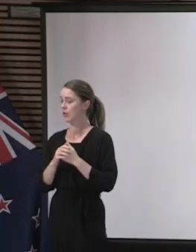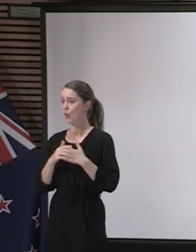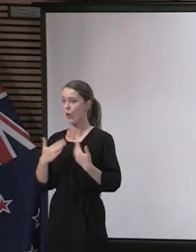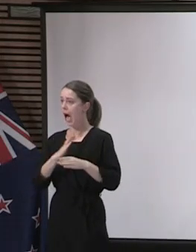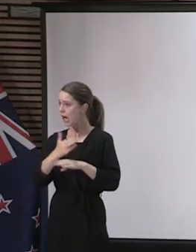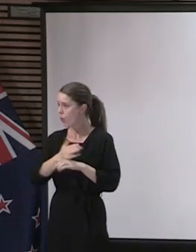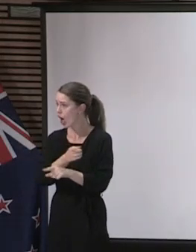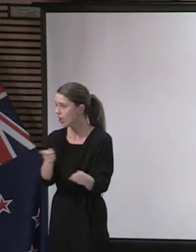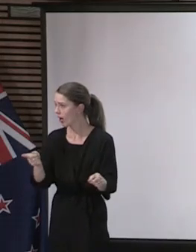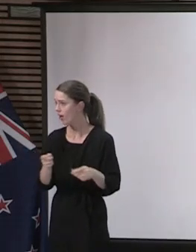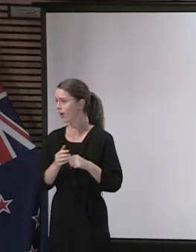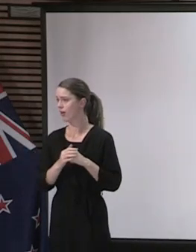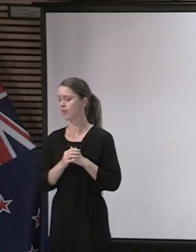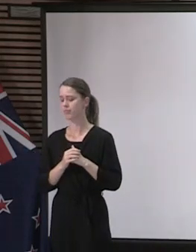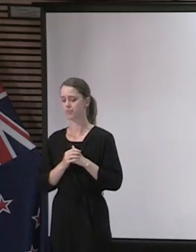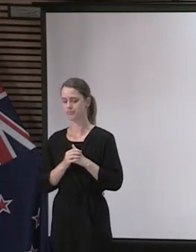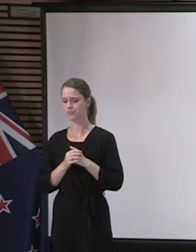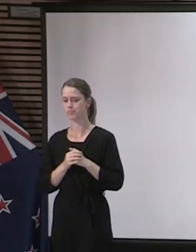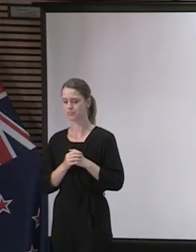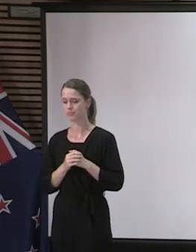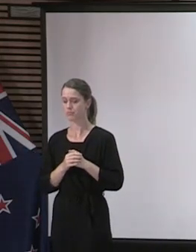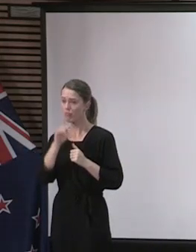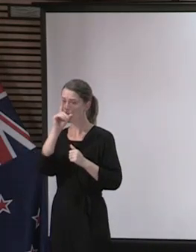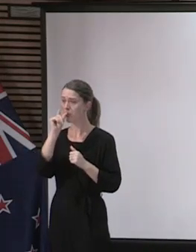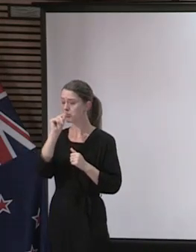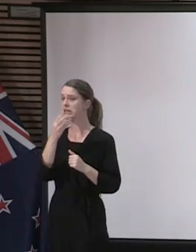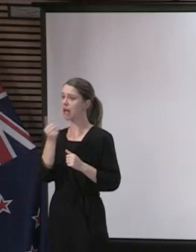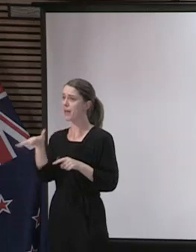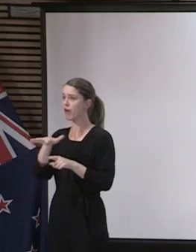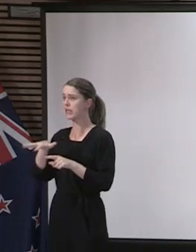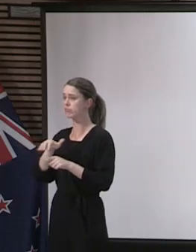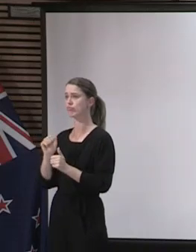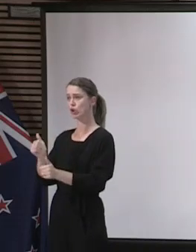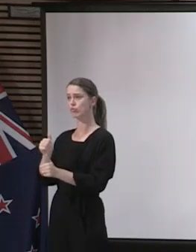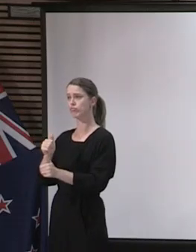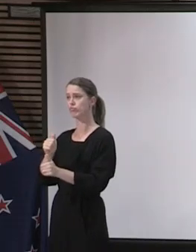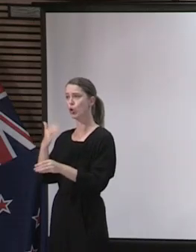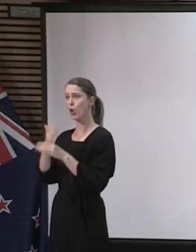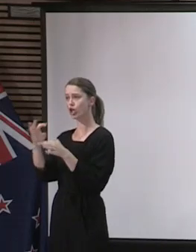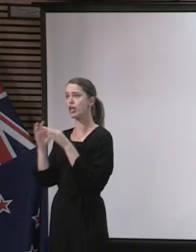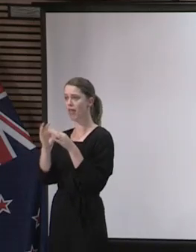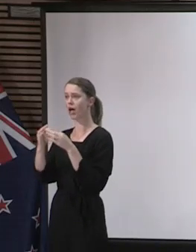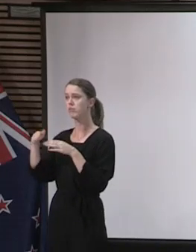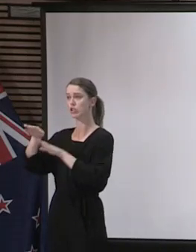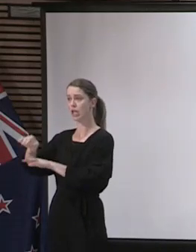underappreciated. I have to say that is a flip side. It is not just that we have seen